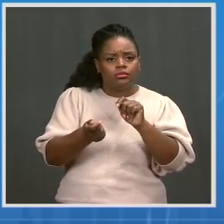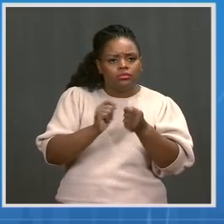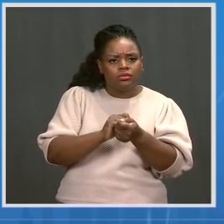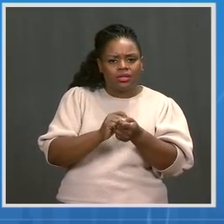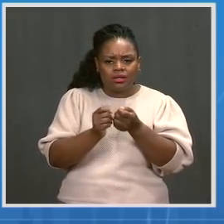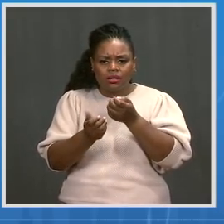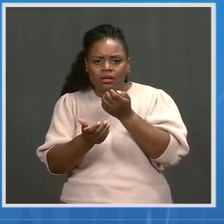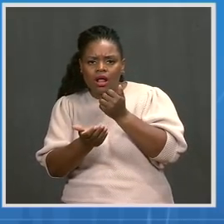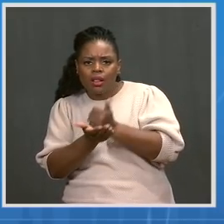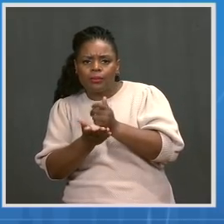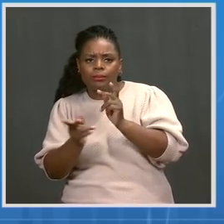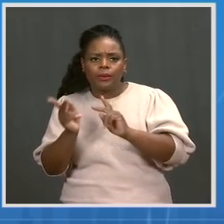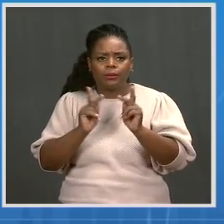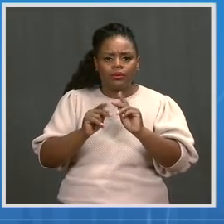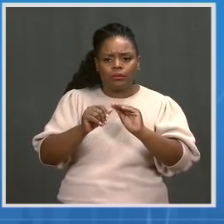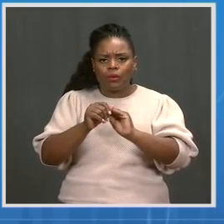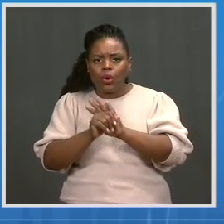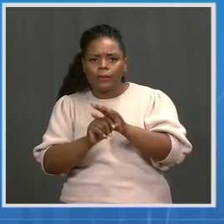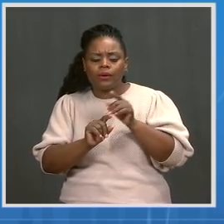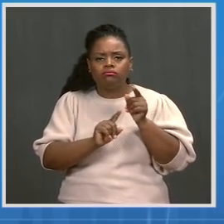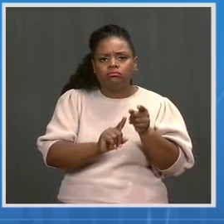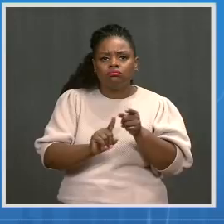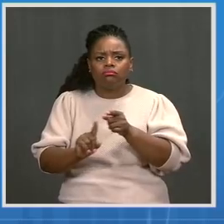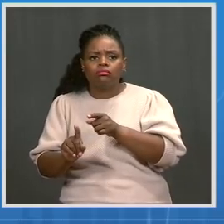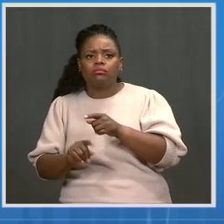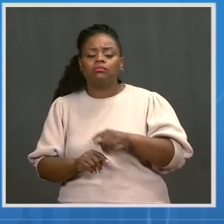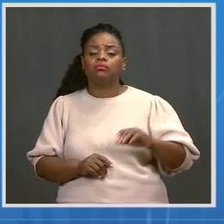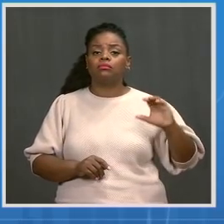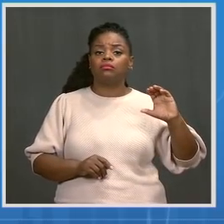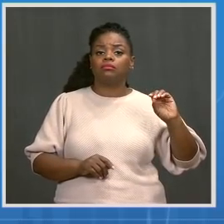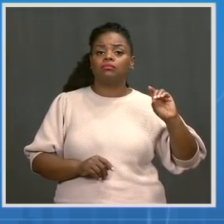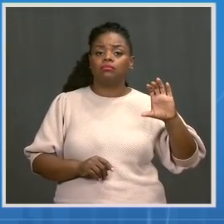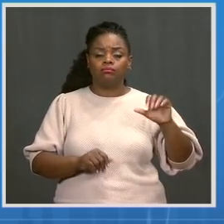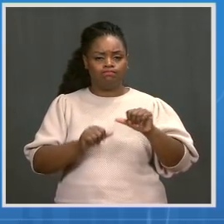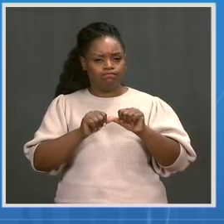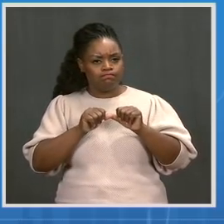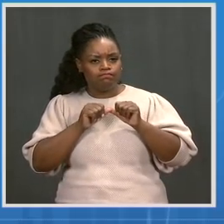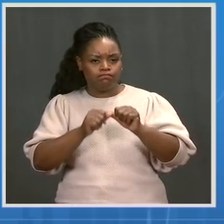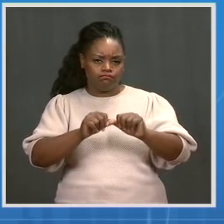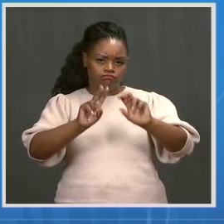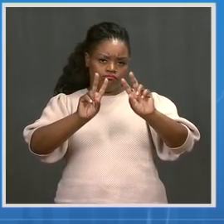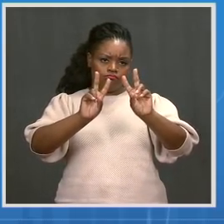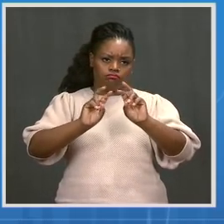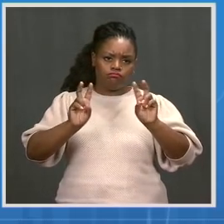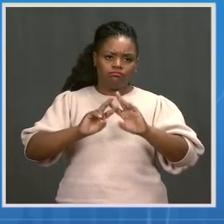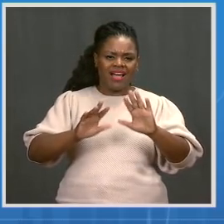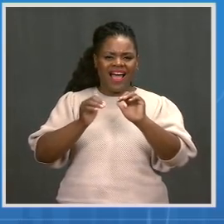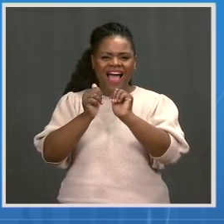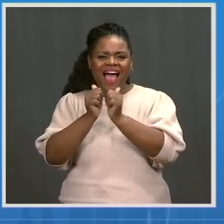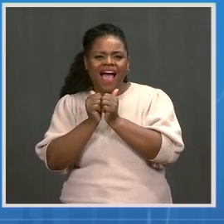CDC is continuing to work to identify how common these longer-term effects are, who is the most likely to get them,